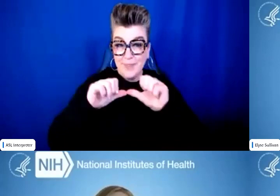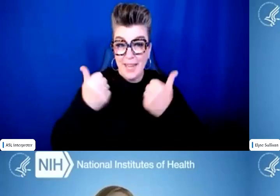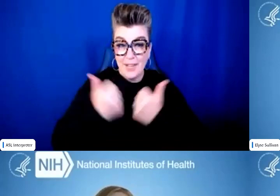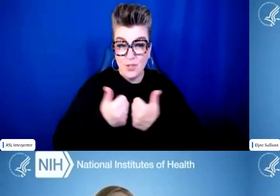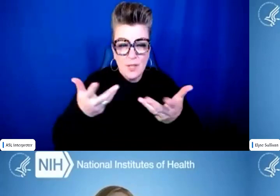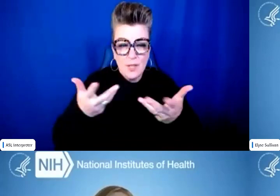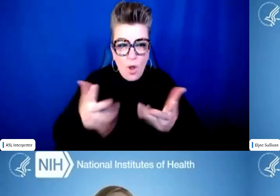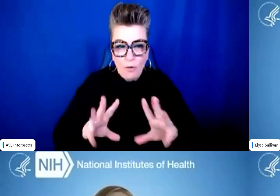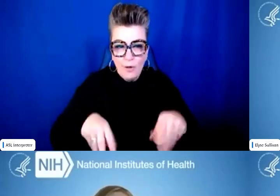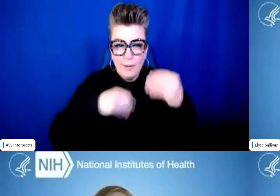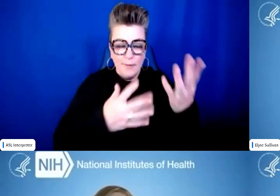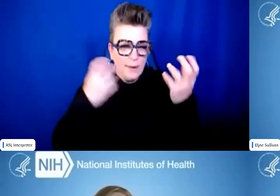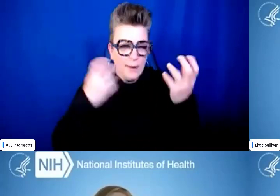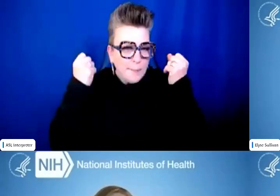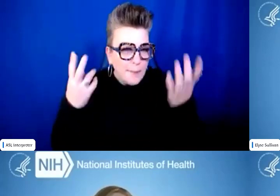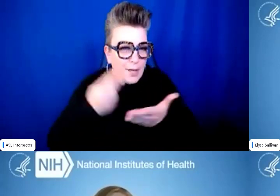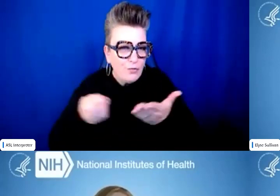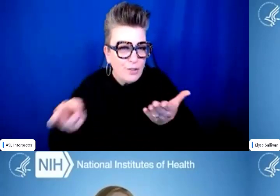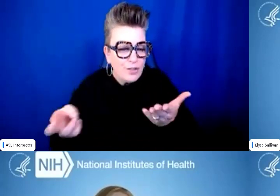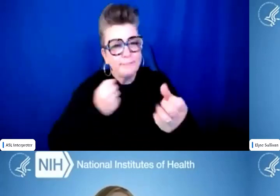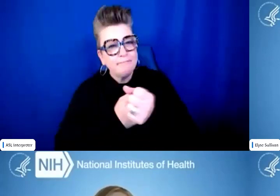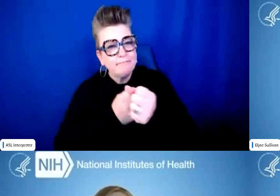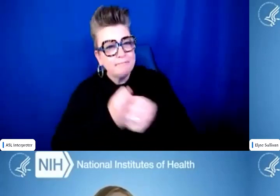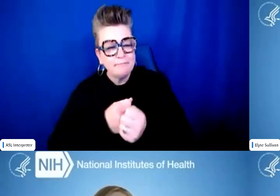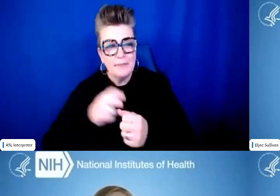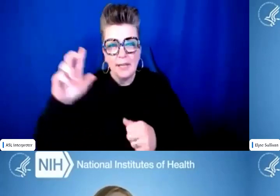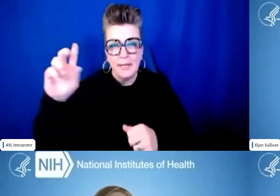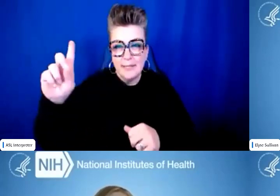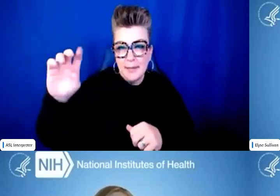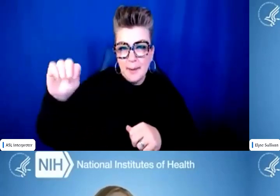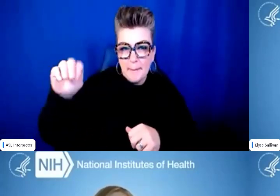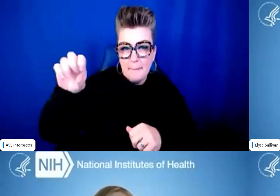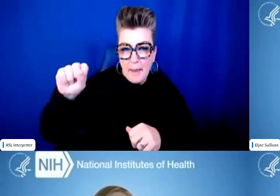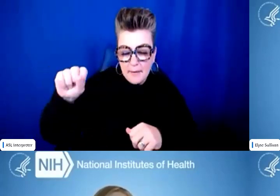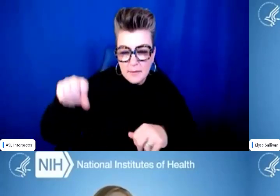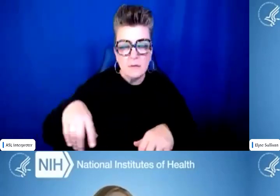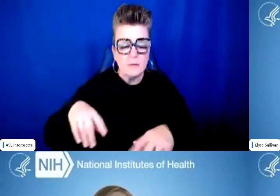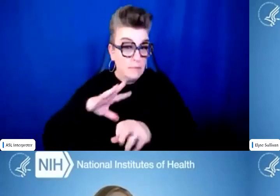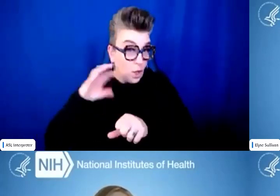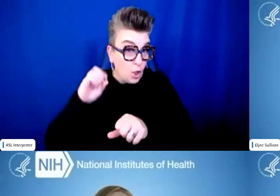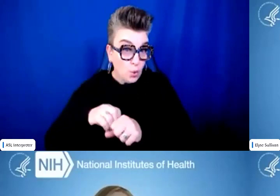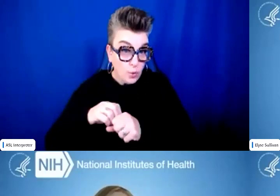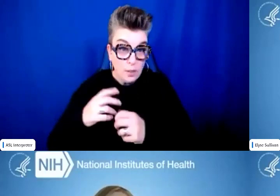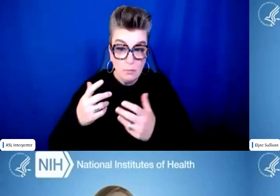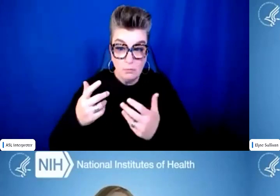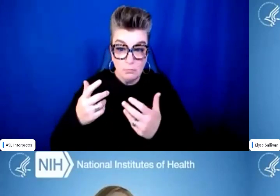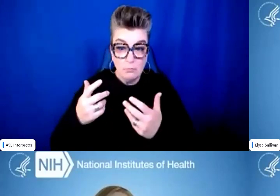you know, many resources to support data management and sharing included in the form of sort of repositories